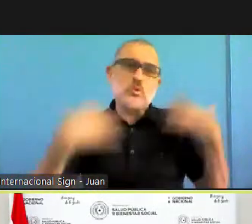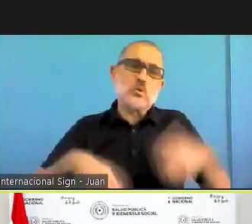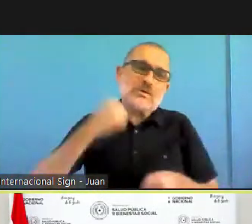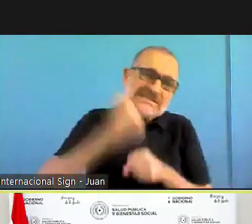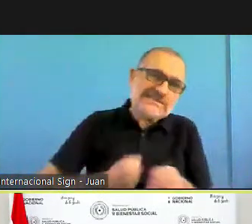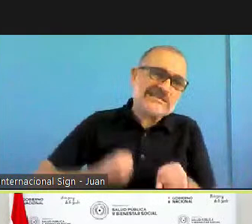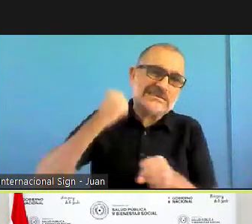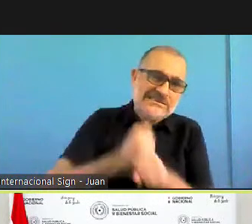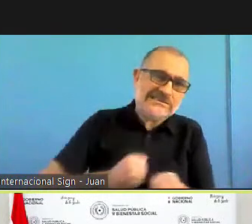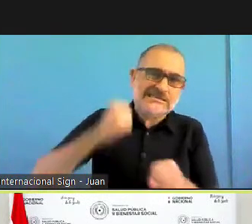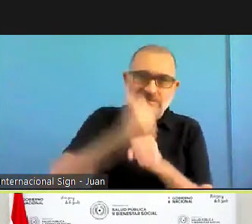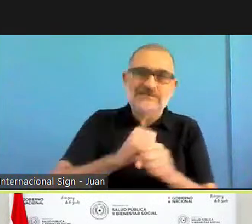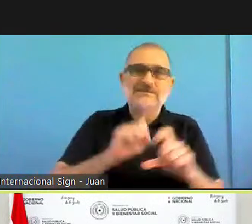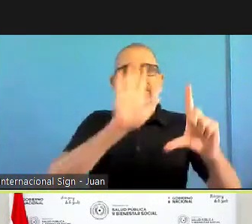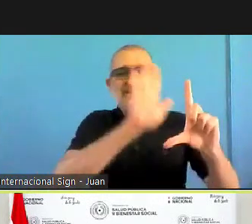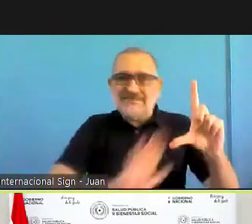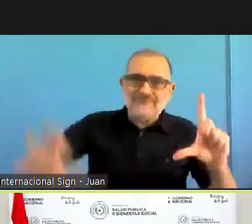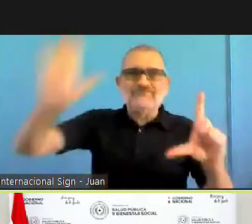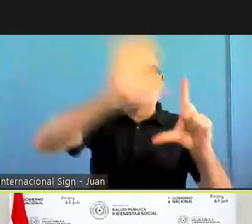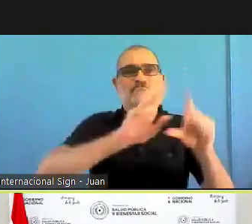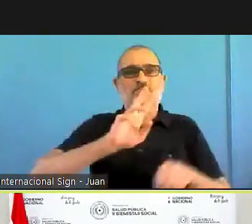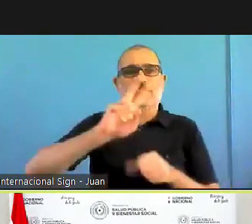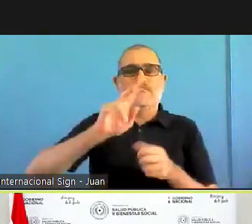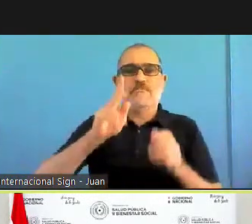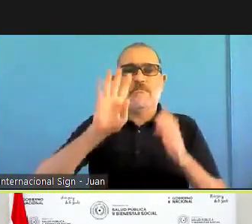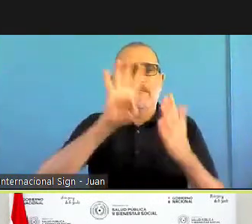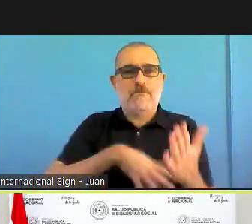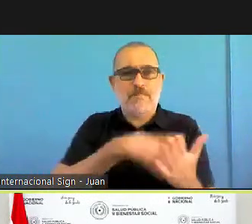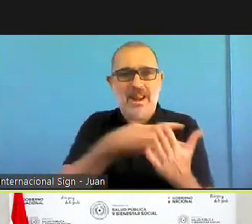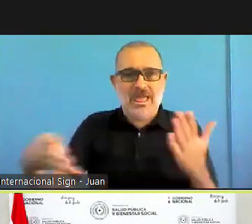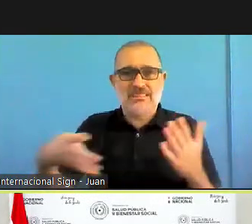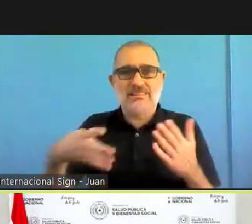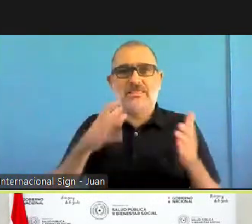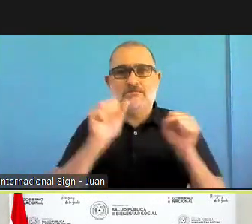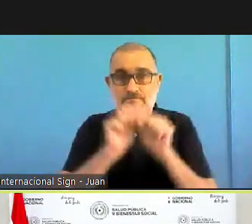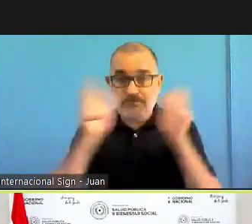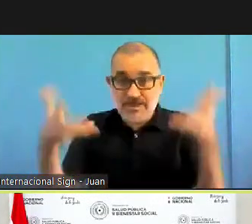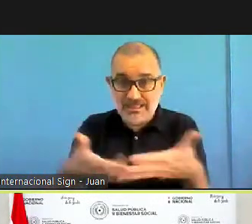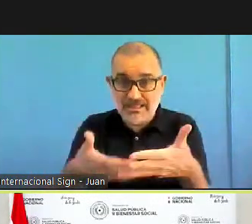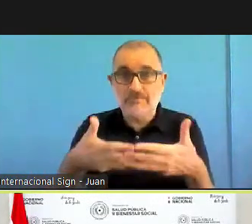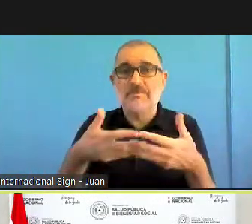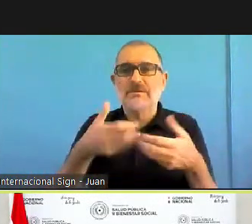practice . Now, we had major communication campaigns regarding mental health.